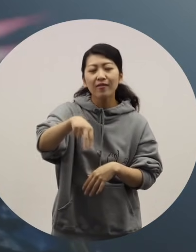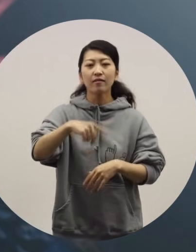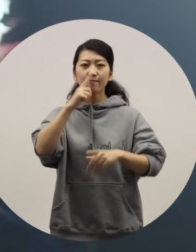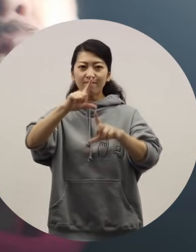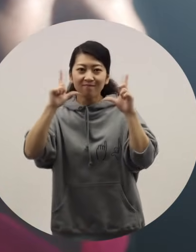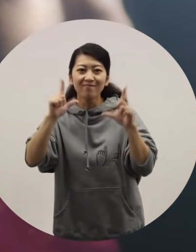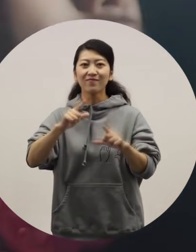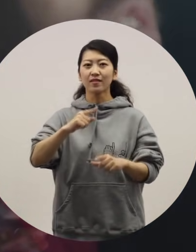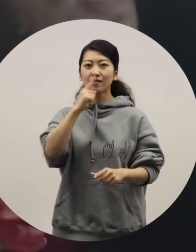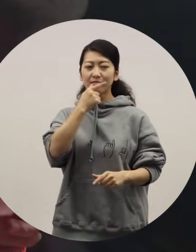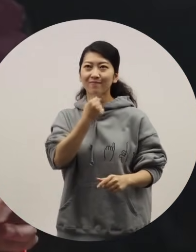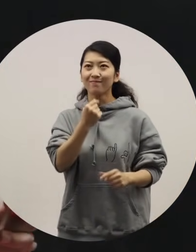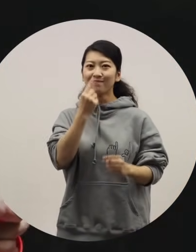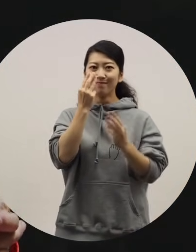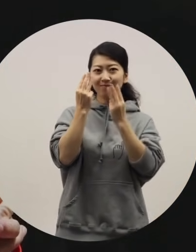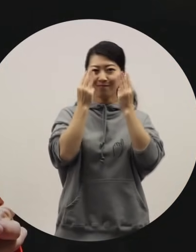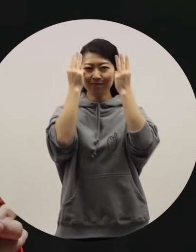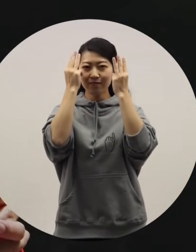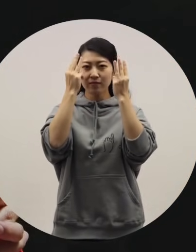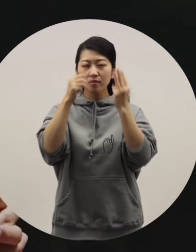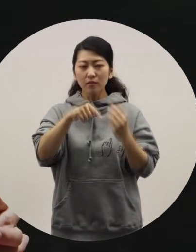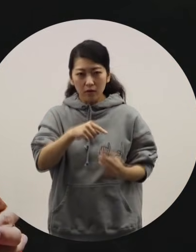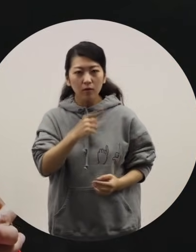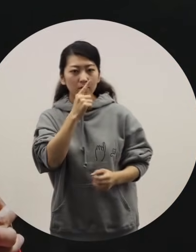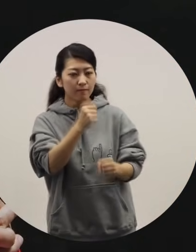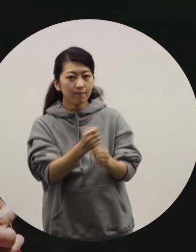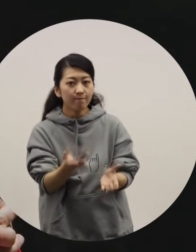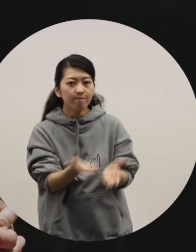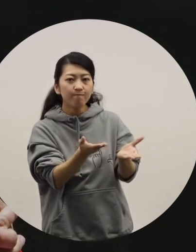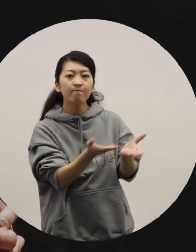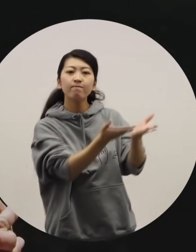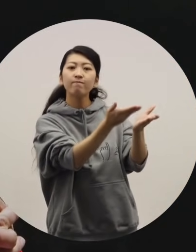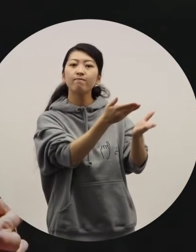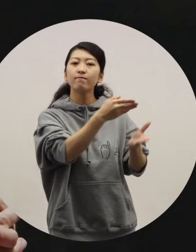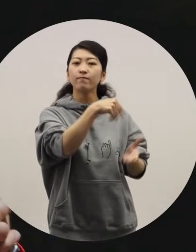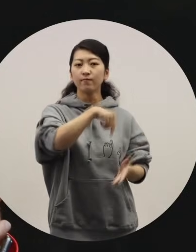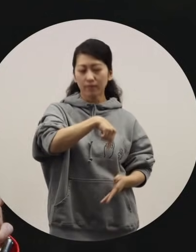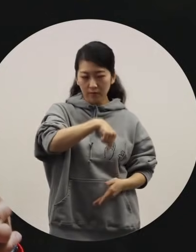Clothes can motivate them to have certain feelings.